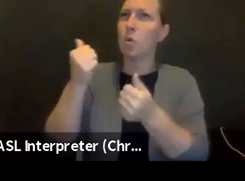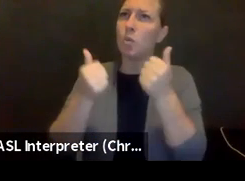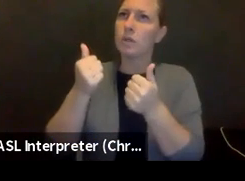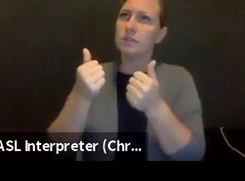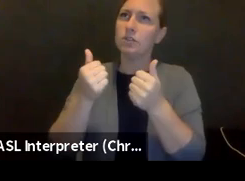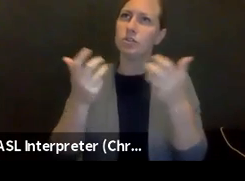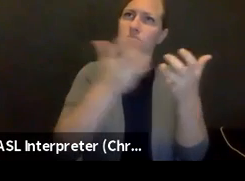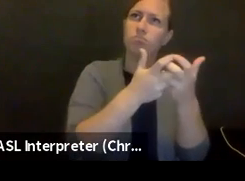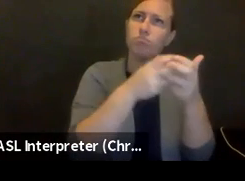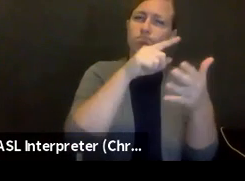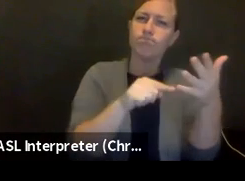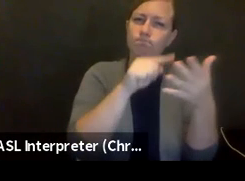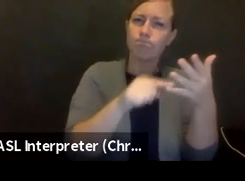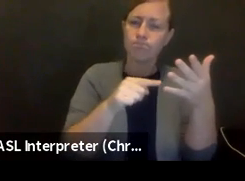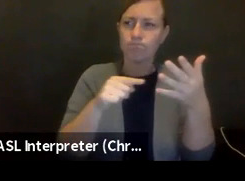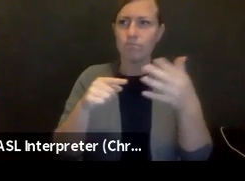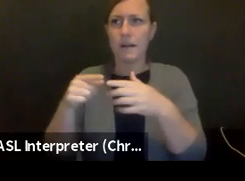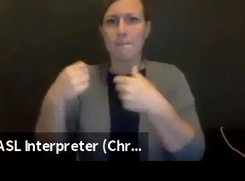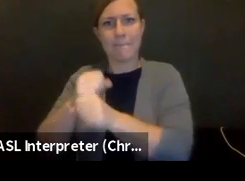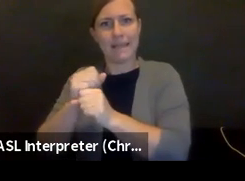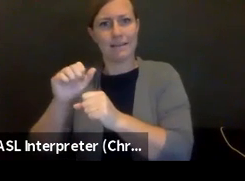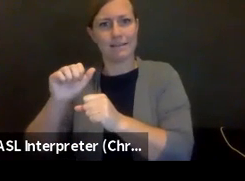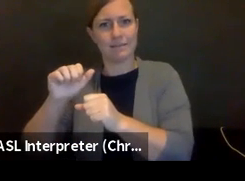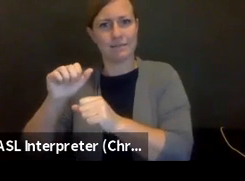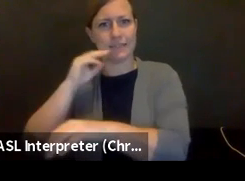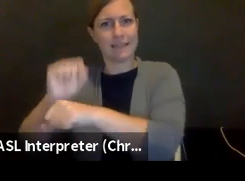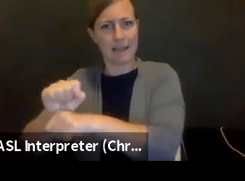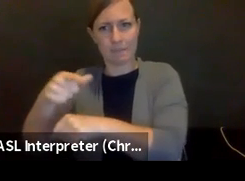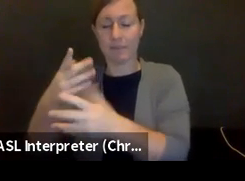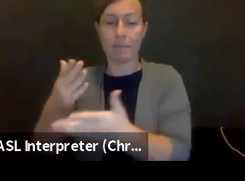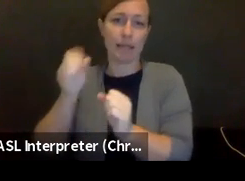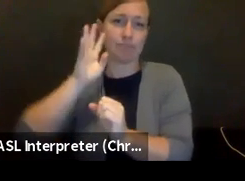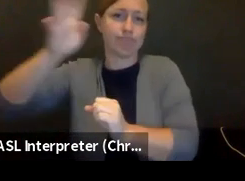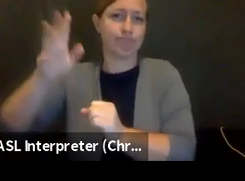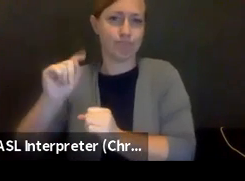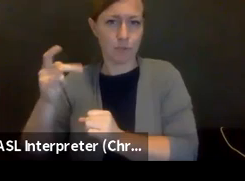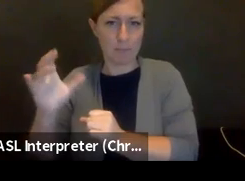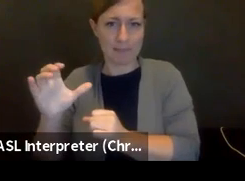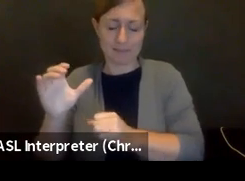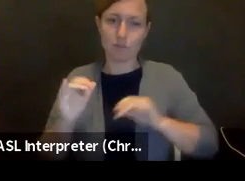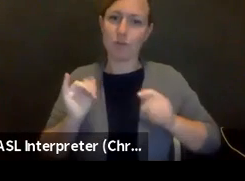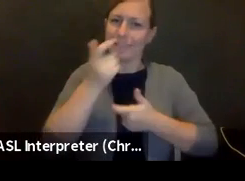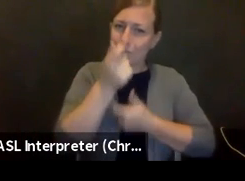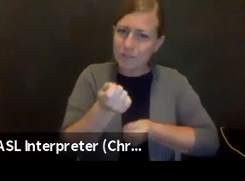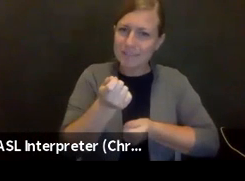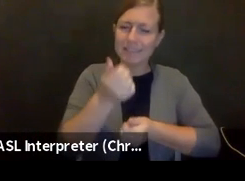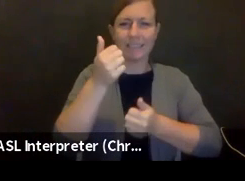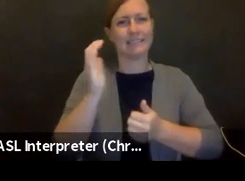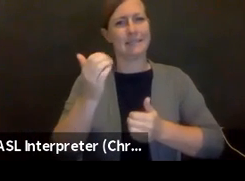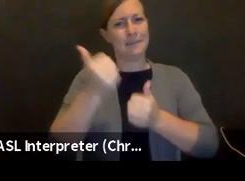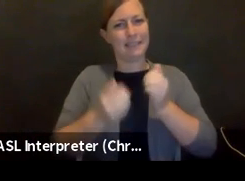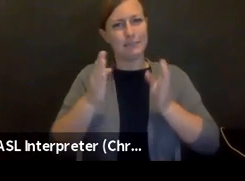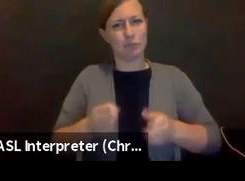Jeff Crawford: And so how do I create my topics. Now, so there's always always seems to be a different perspective on how you're creating within the Google environment.